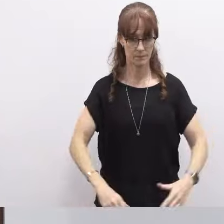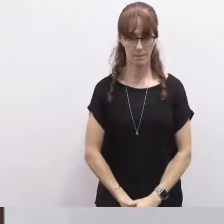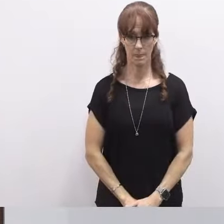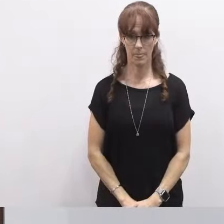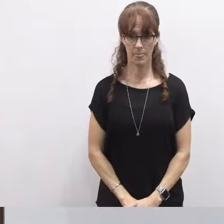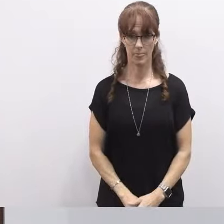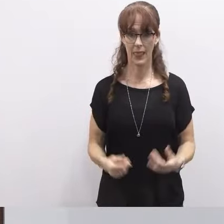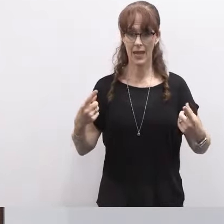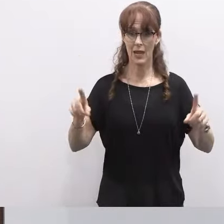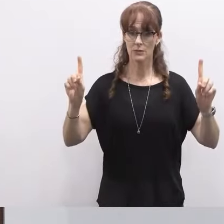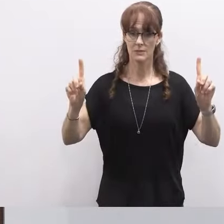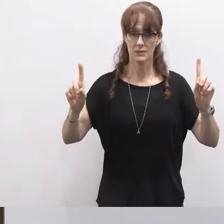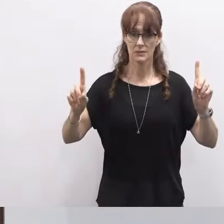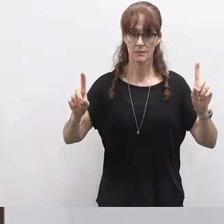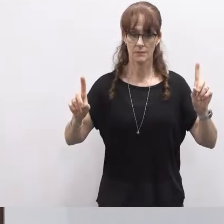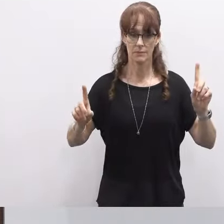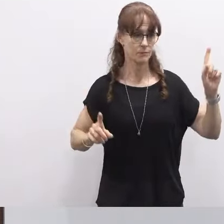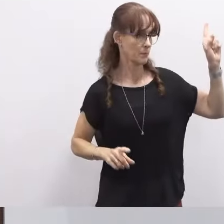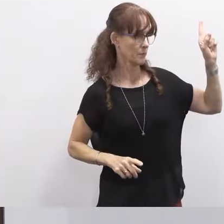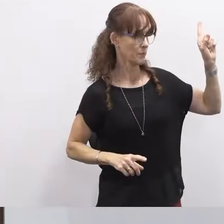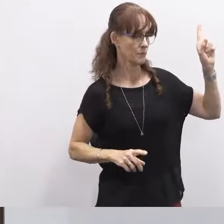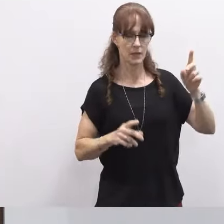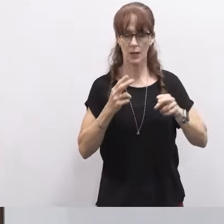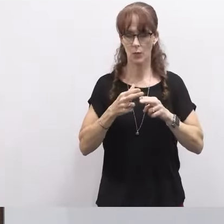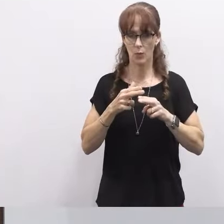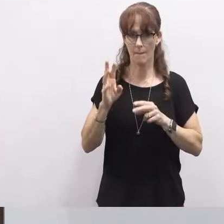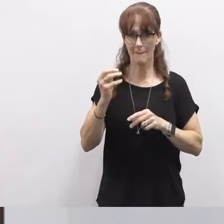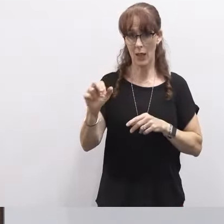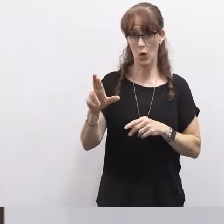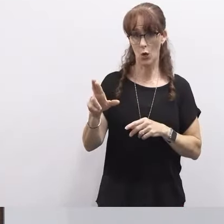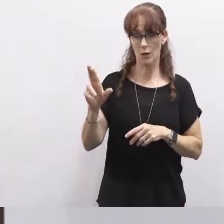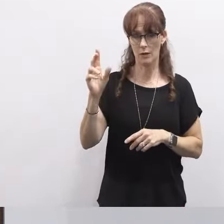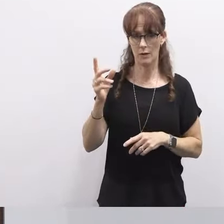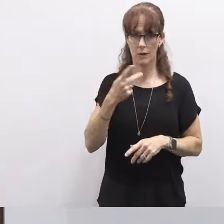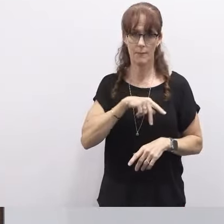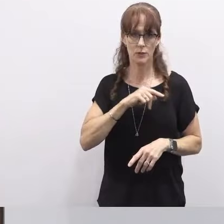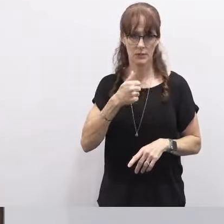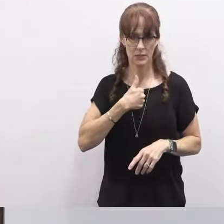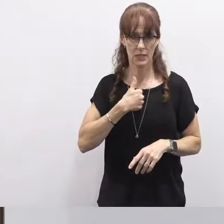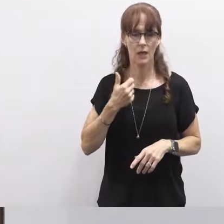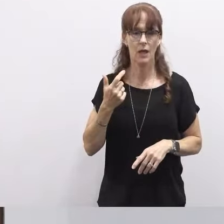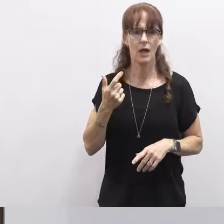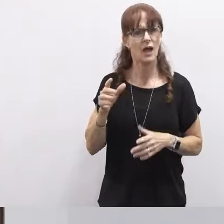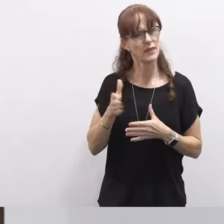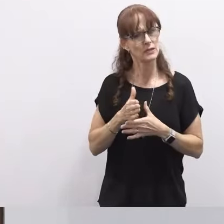any announcements? One really quick one just on a personal note. I think I've shared with a couple of you